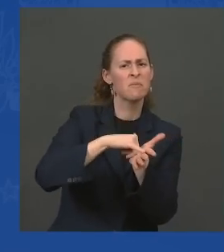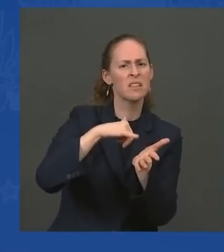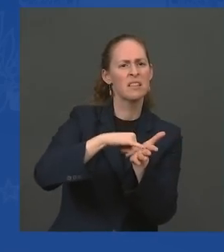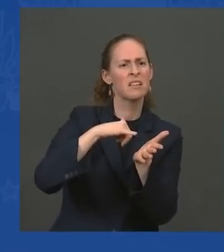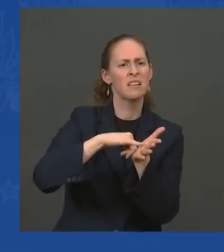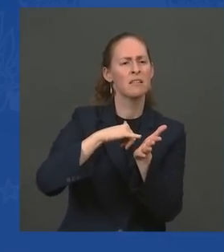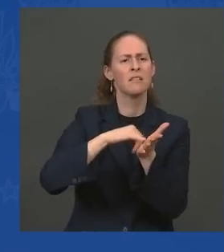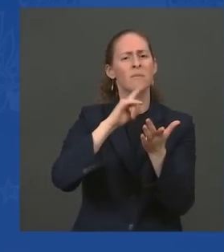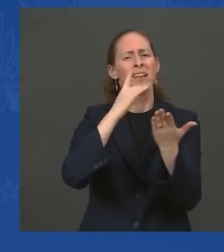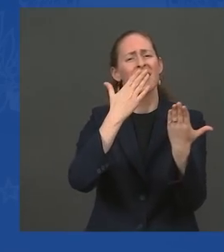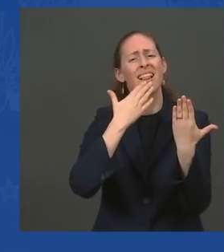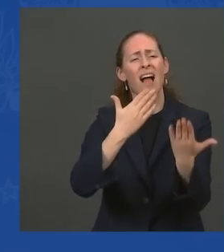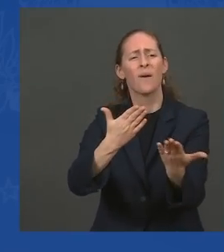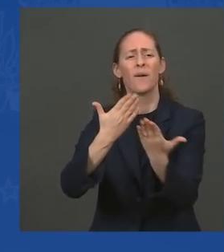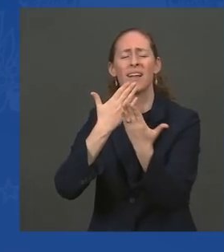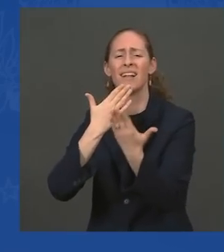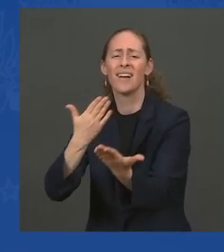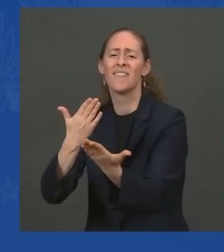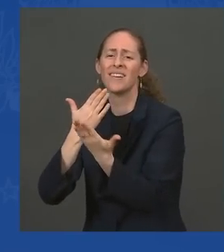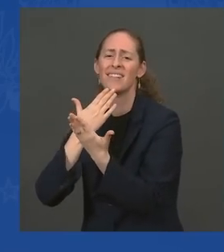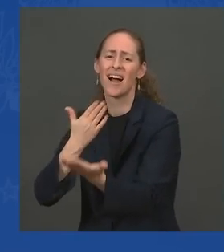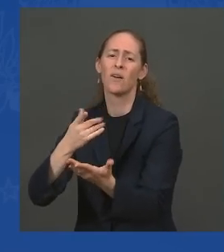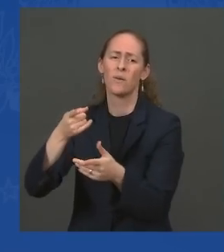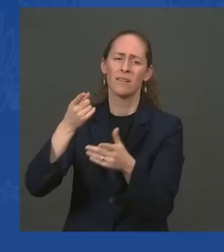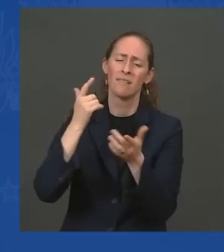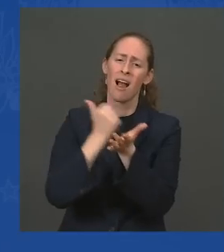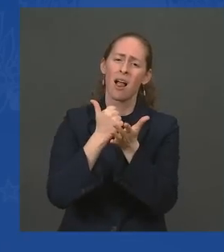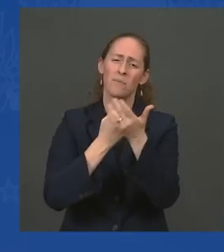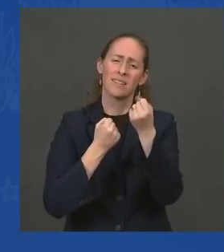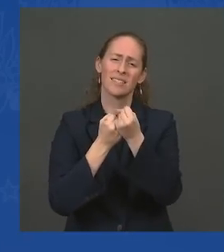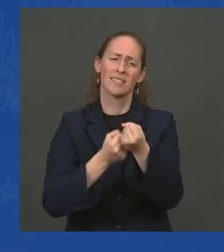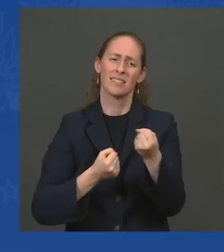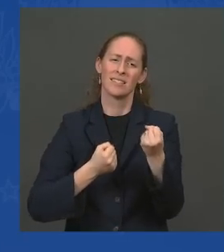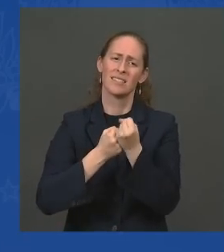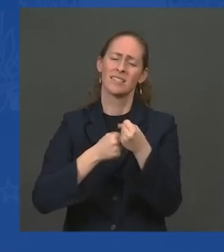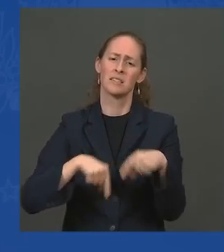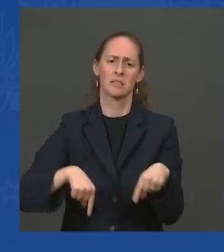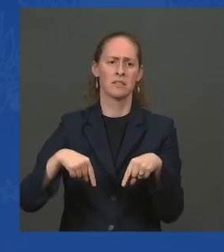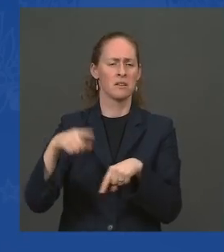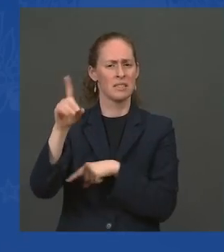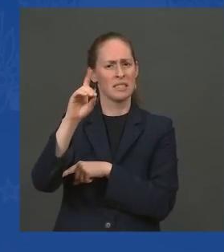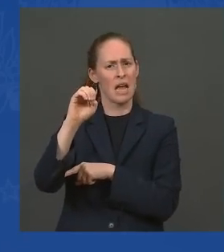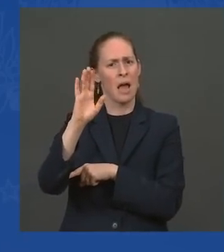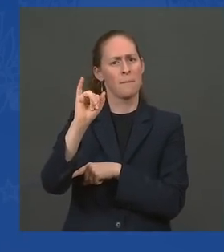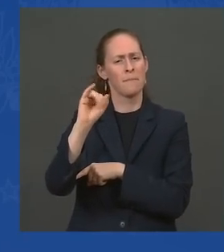Debbie delivered for Michigan autoworkers. She was the driving force to make sure this law included a national network